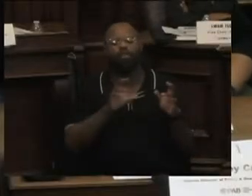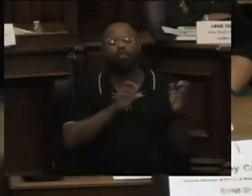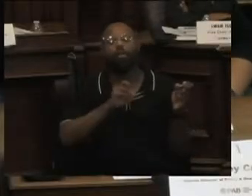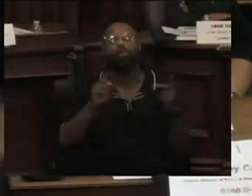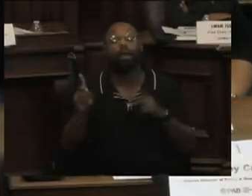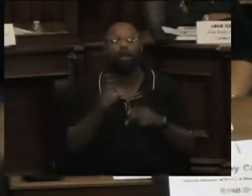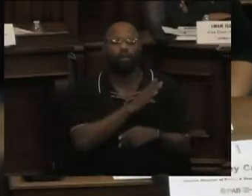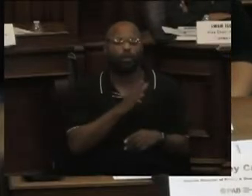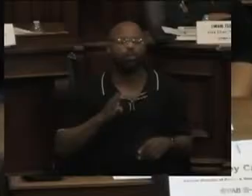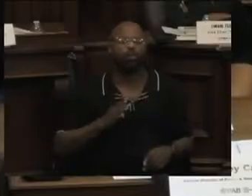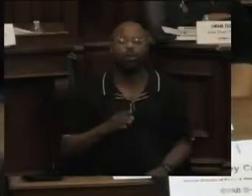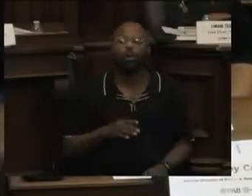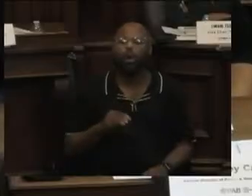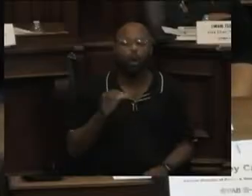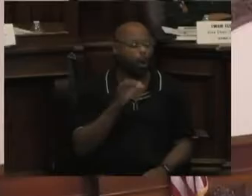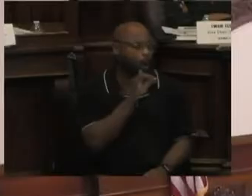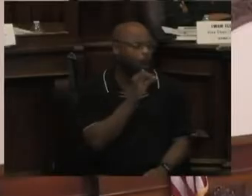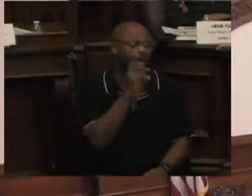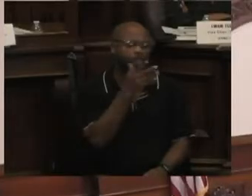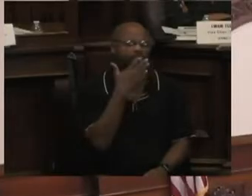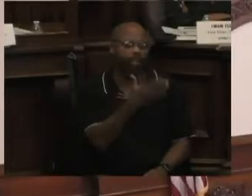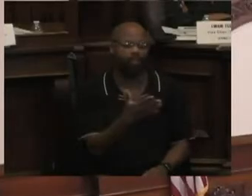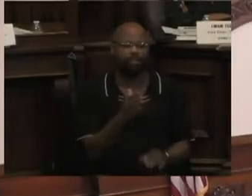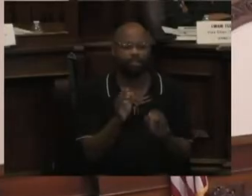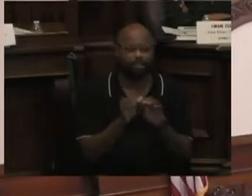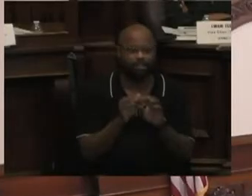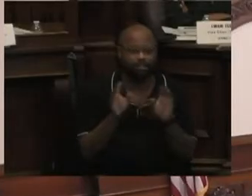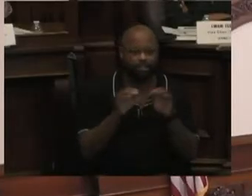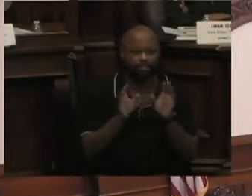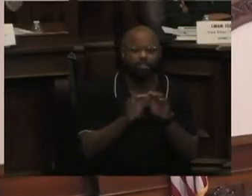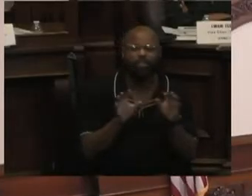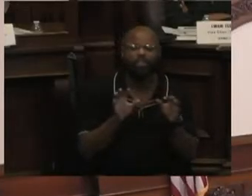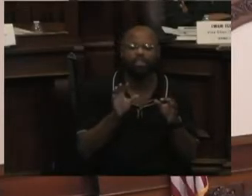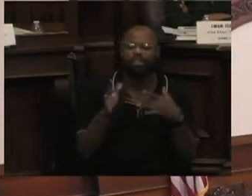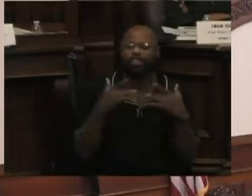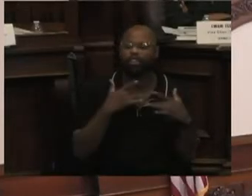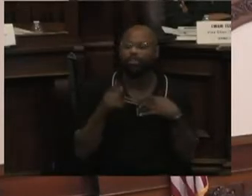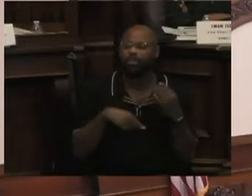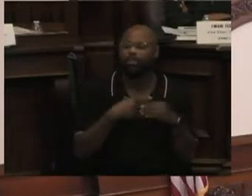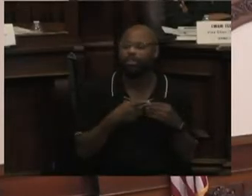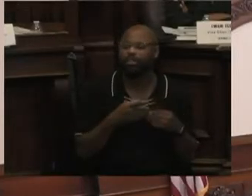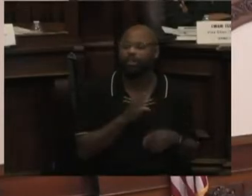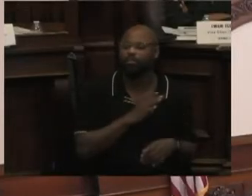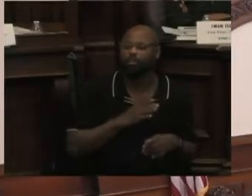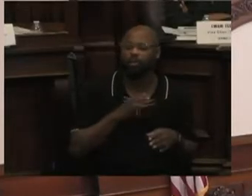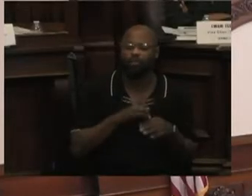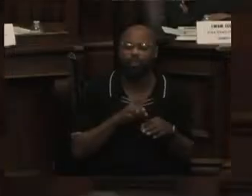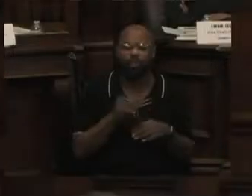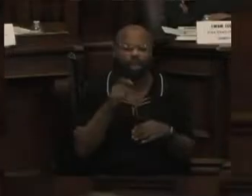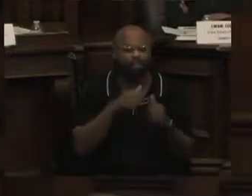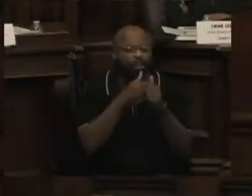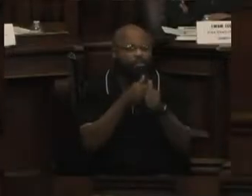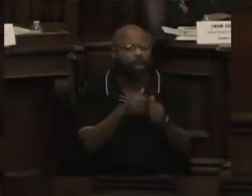would work on. And then if there's something that needs to be voted on, obviously it would come back to the board. Okay.